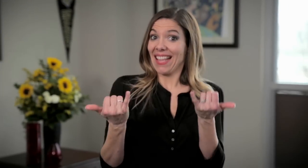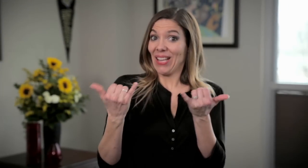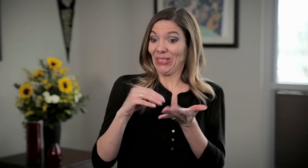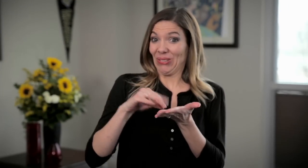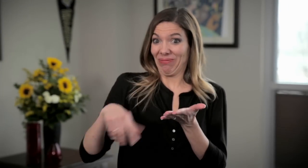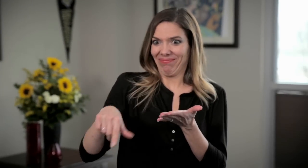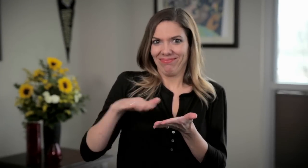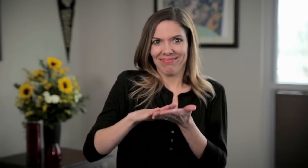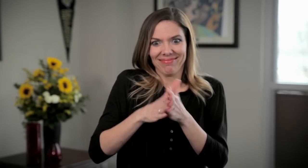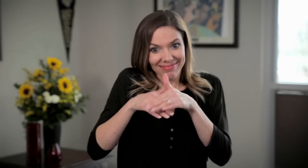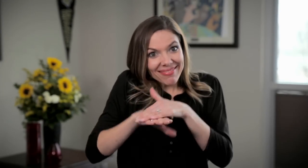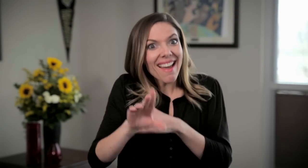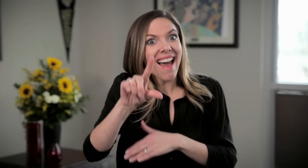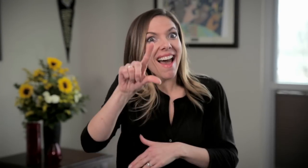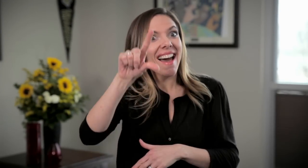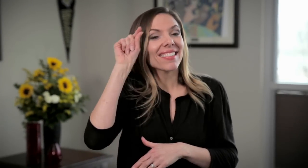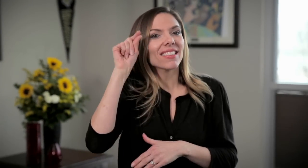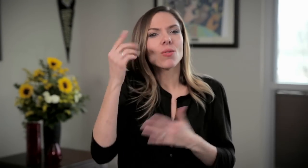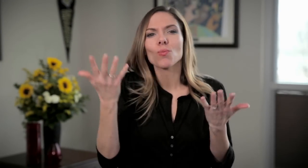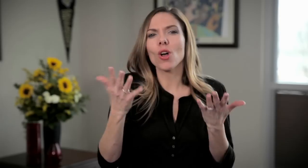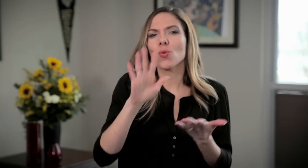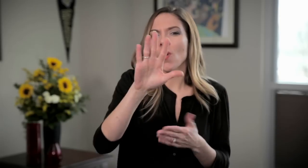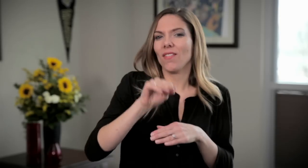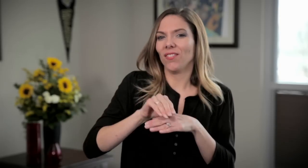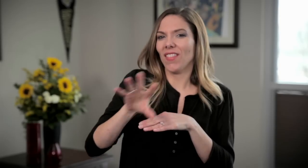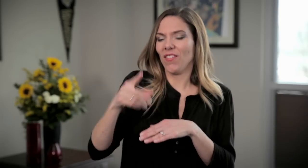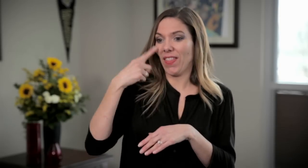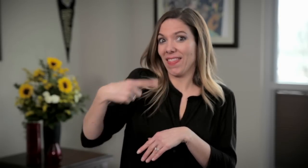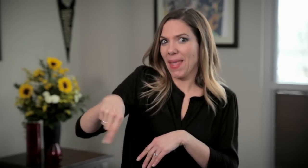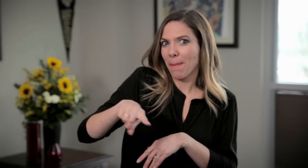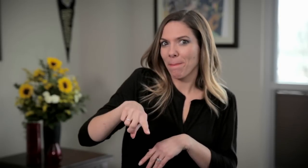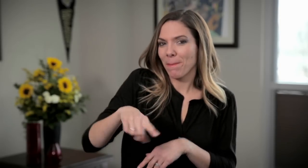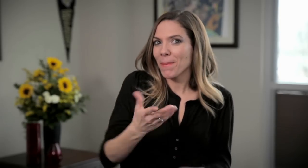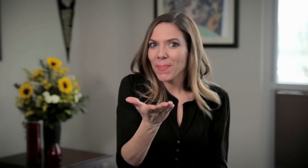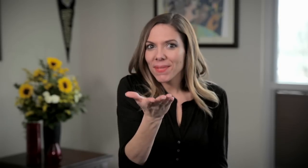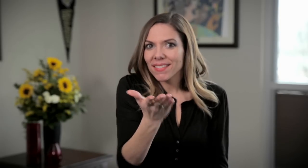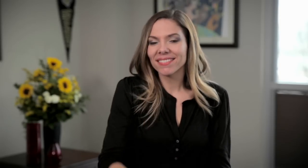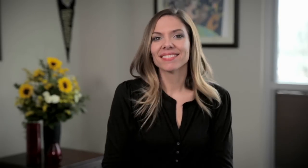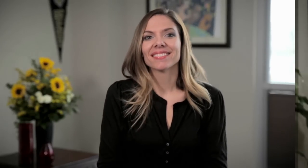When a student enters Gallaudet, what advice do you have for them?